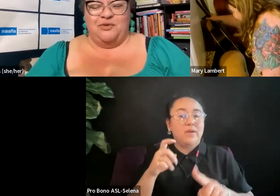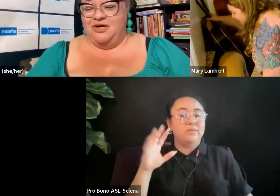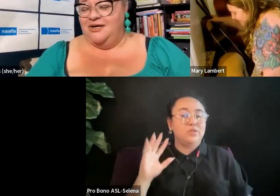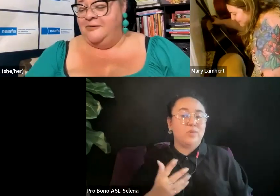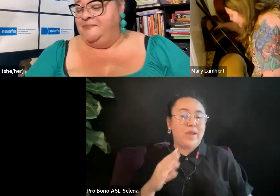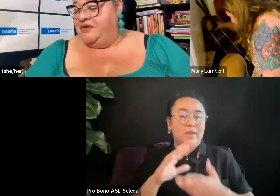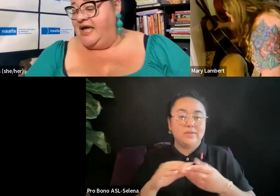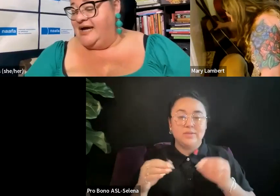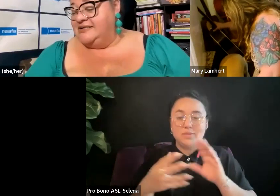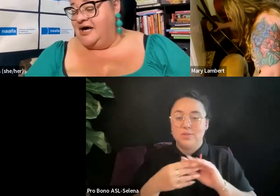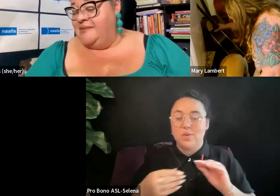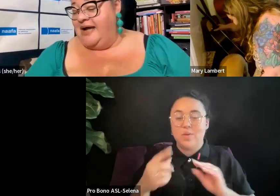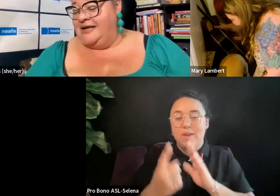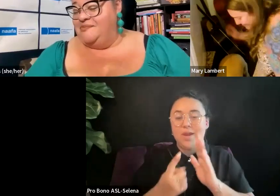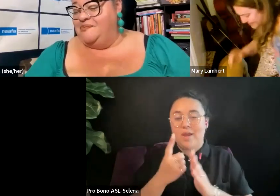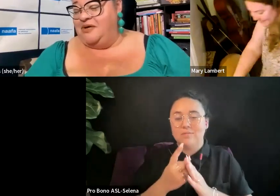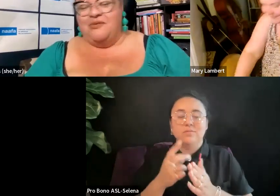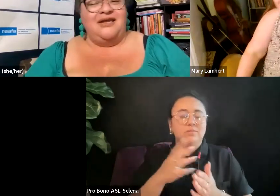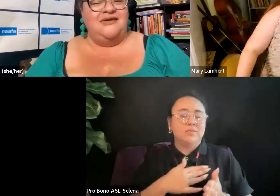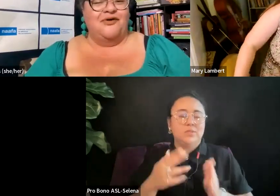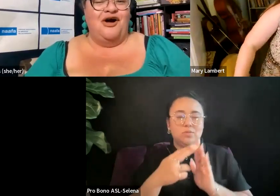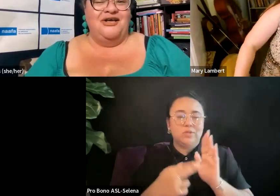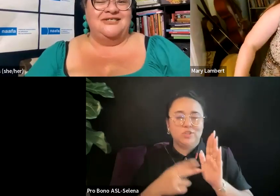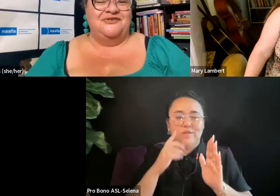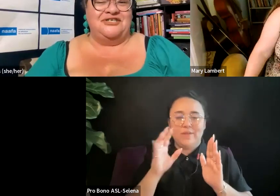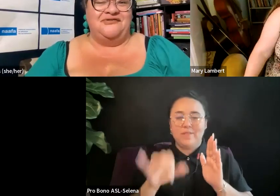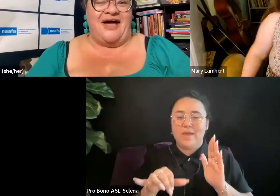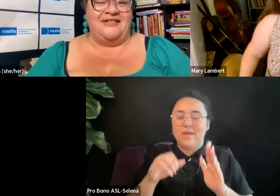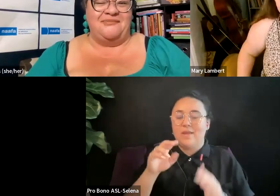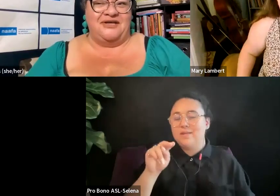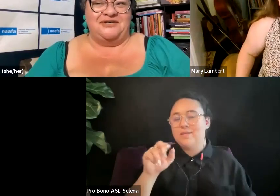NAAFA.org and and be ready for August which is Fat Liberation Month